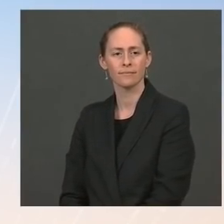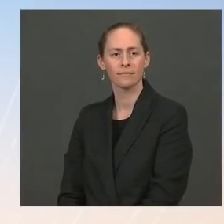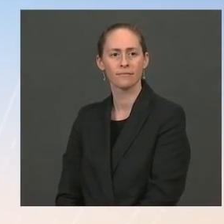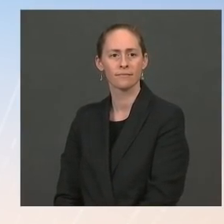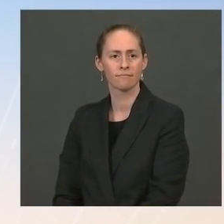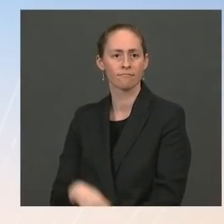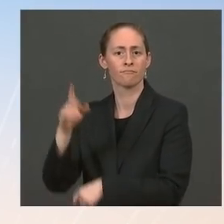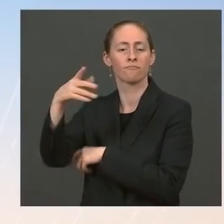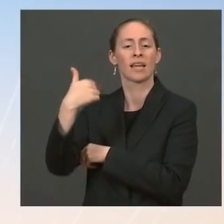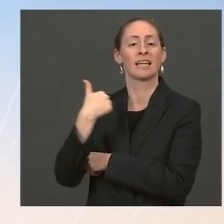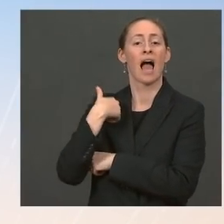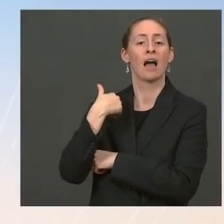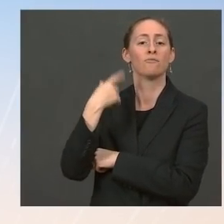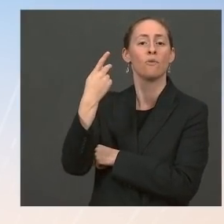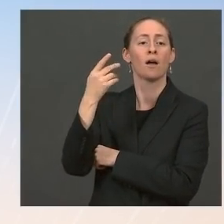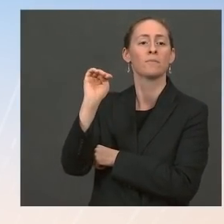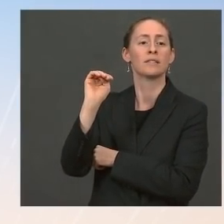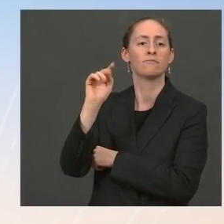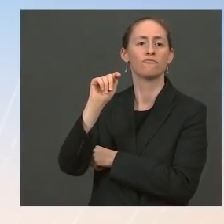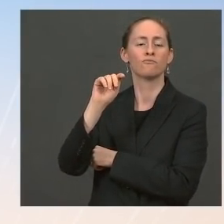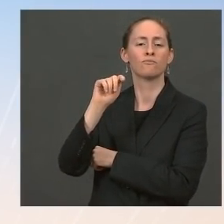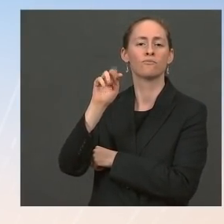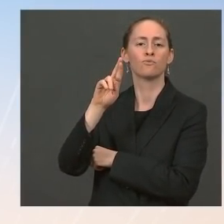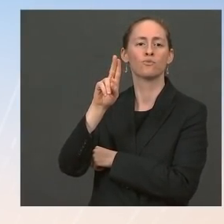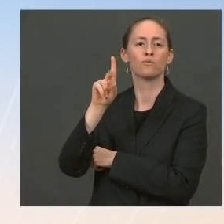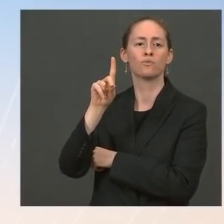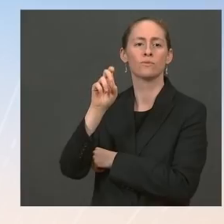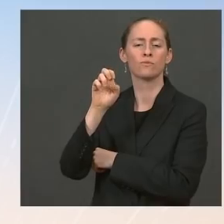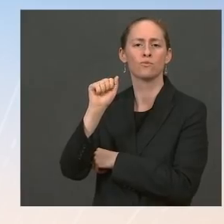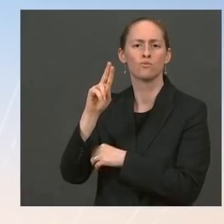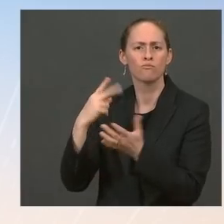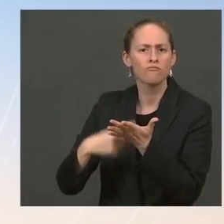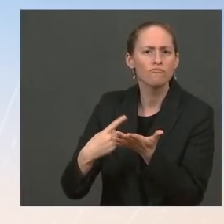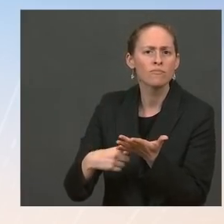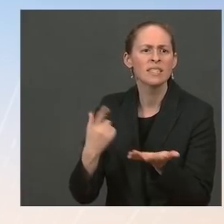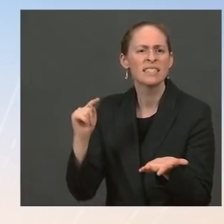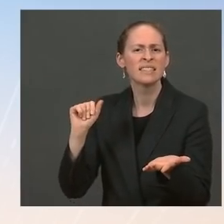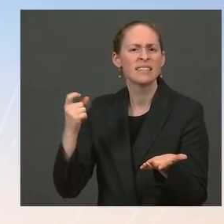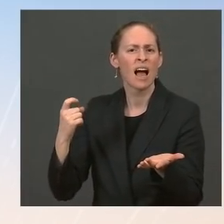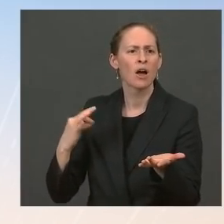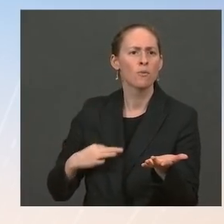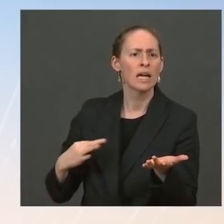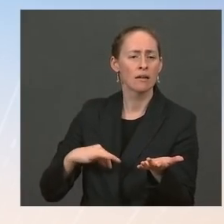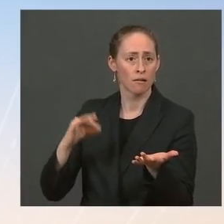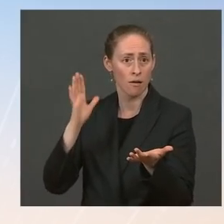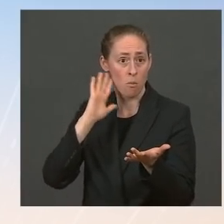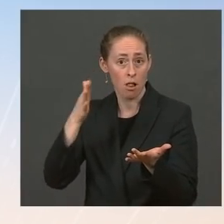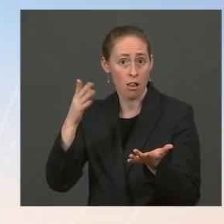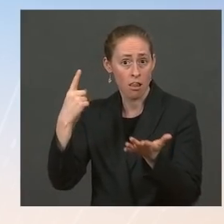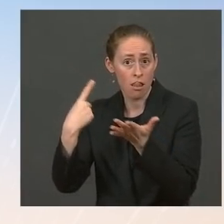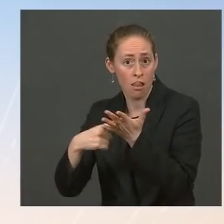that the President said he'd be speaking with Prime Minister Trudeau about a "clear violation"